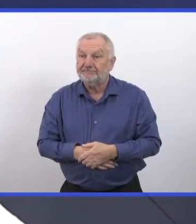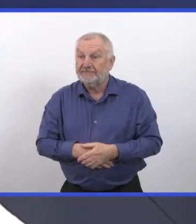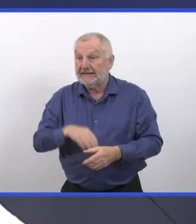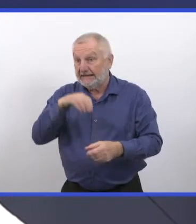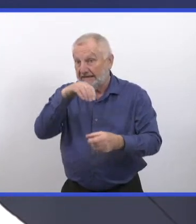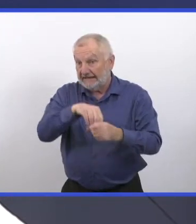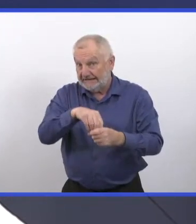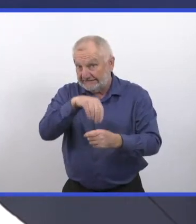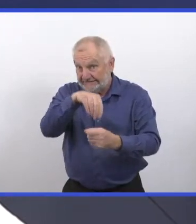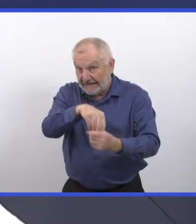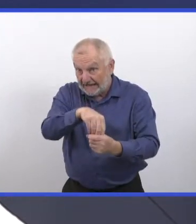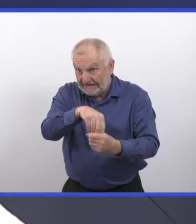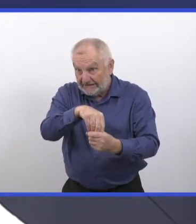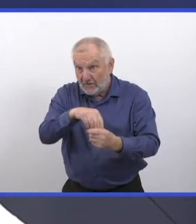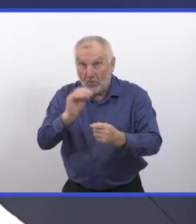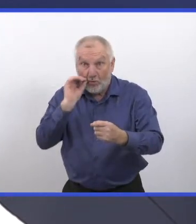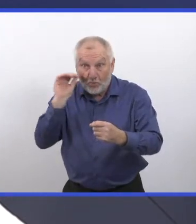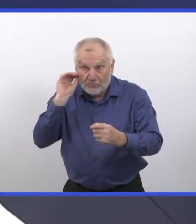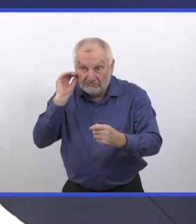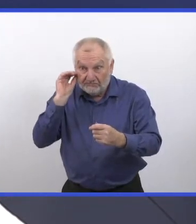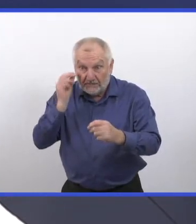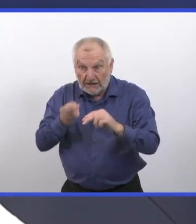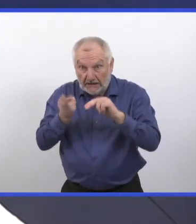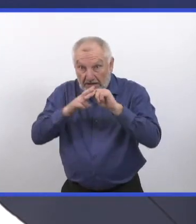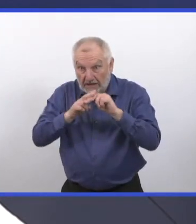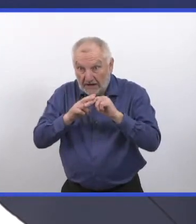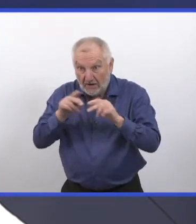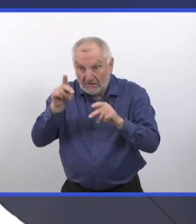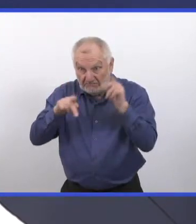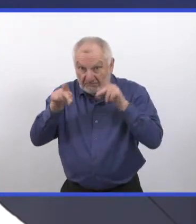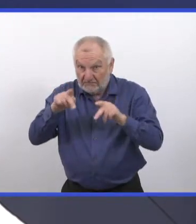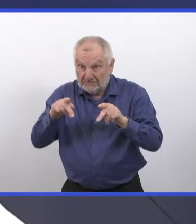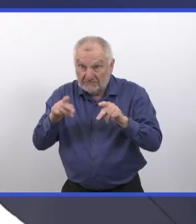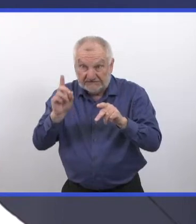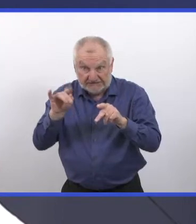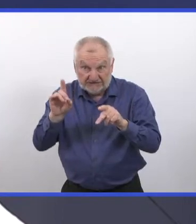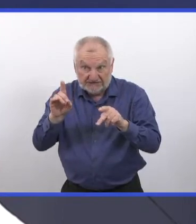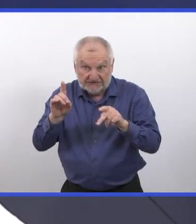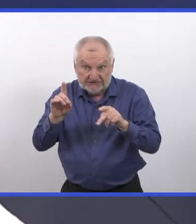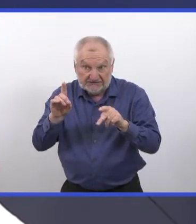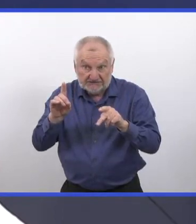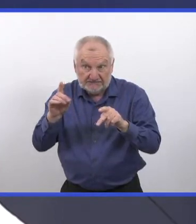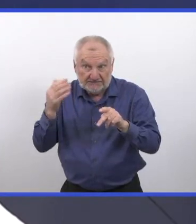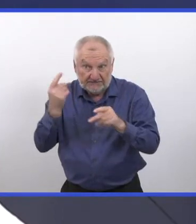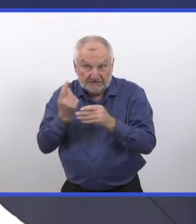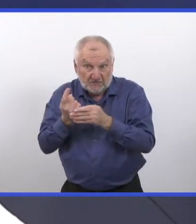Great, thank you. That's an excellent answer and I appreciate you using the terms that we're studying about in our Grade 8 classes right now in both English and French.